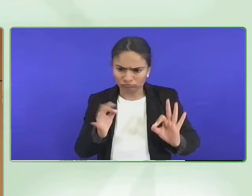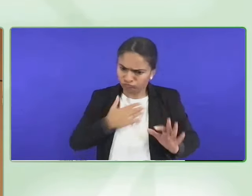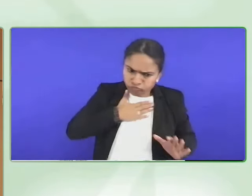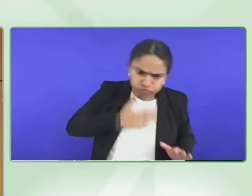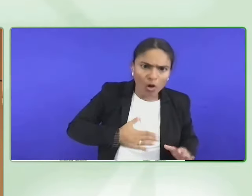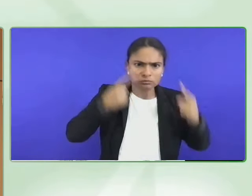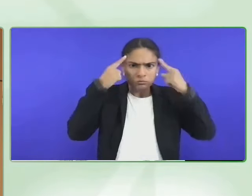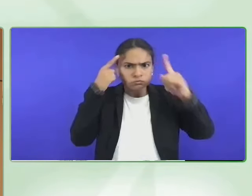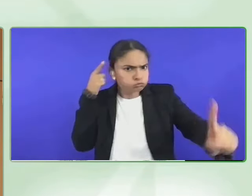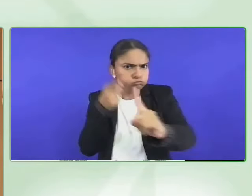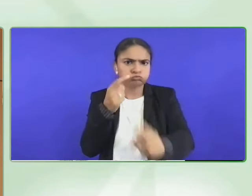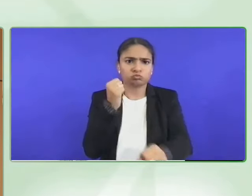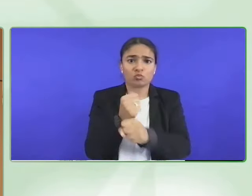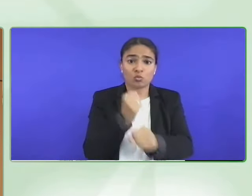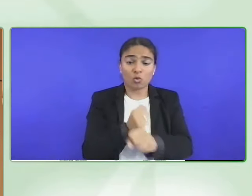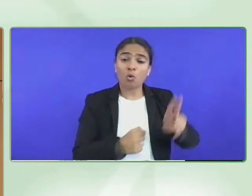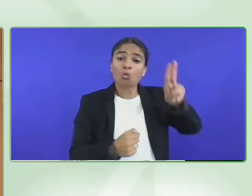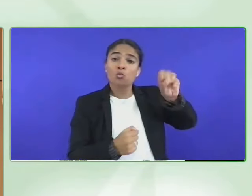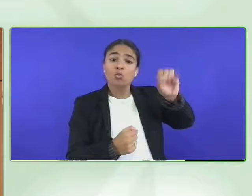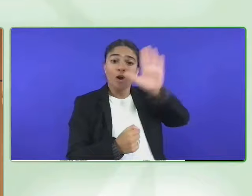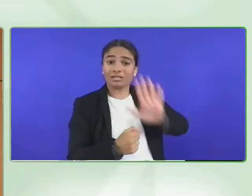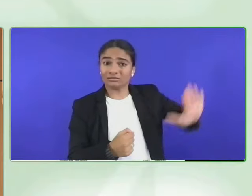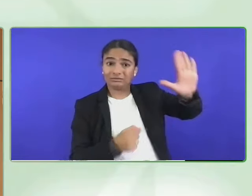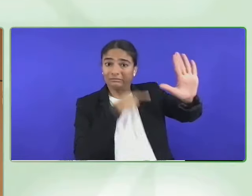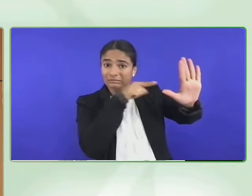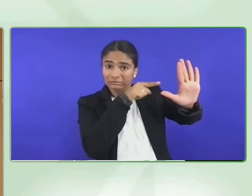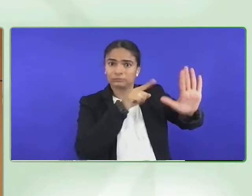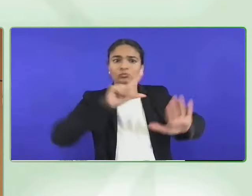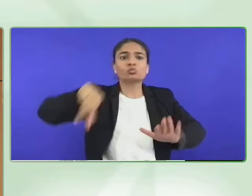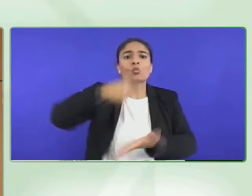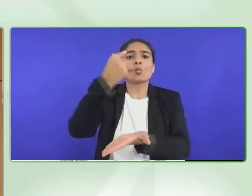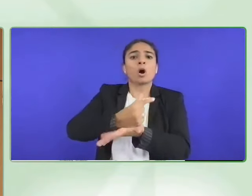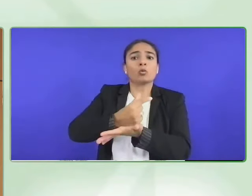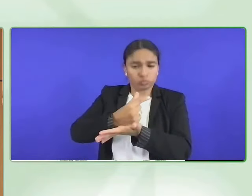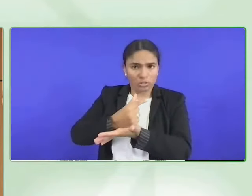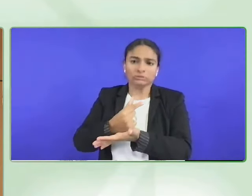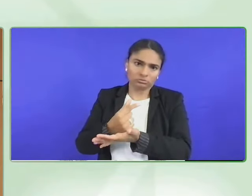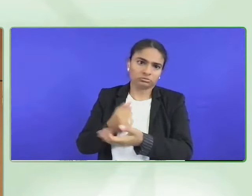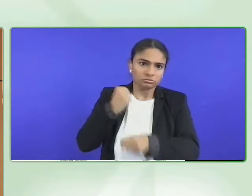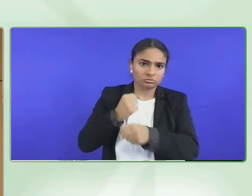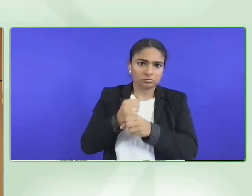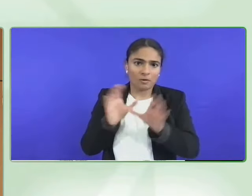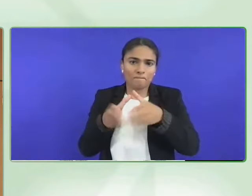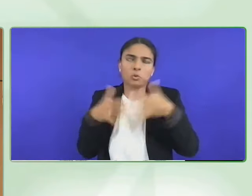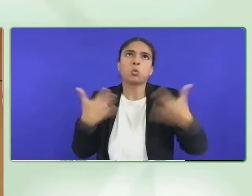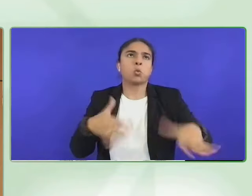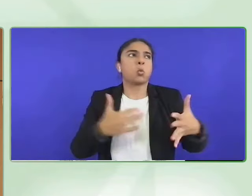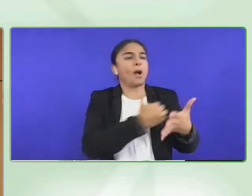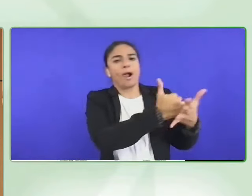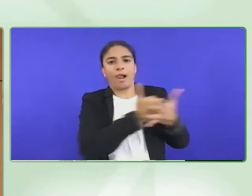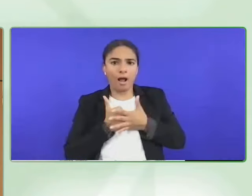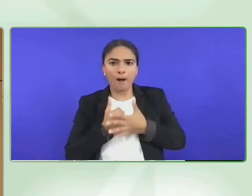What I said about her, wow, amazing these young people are the future.